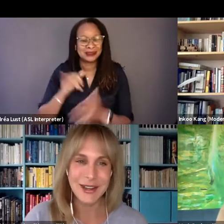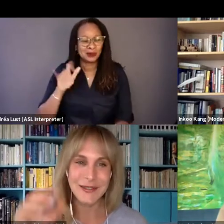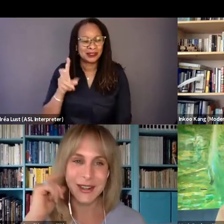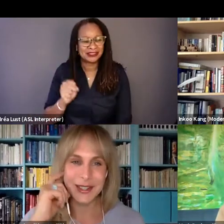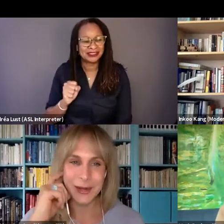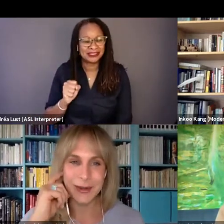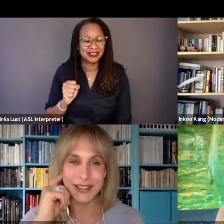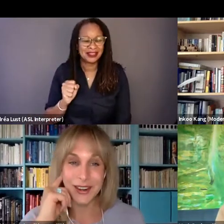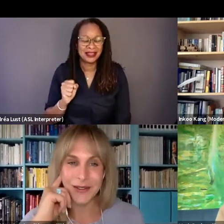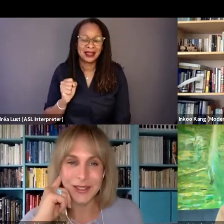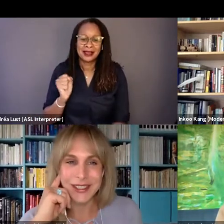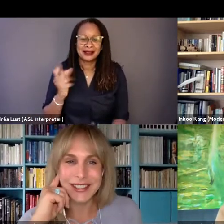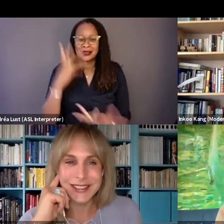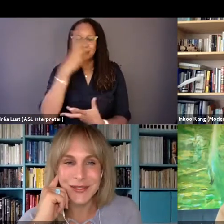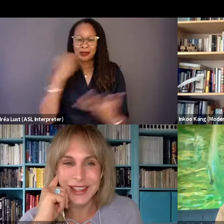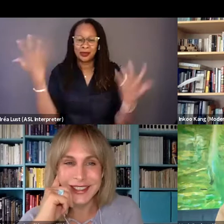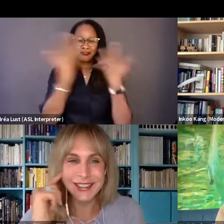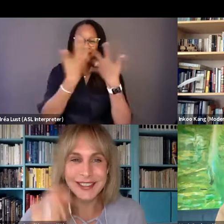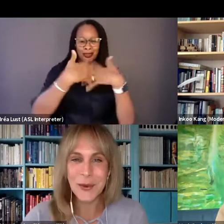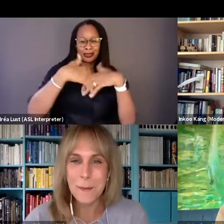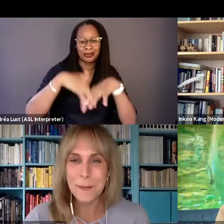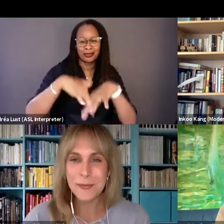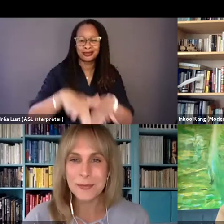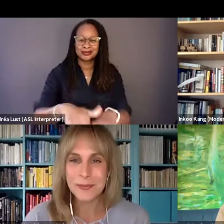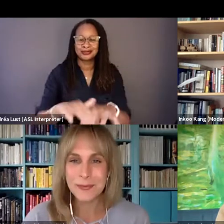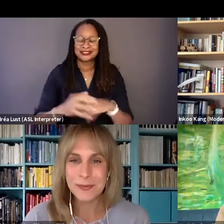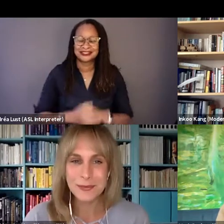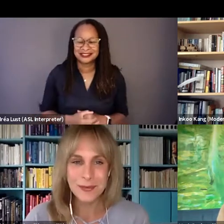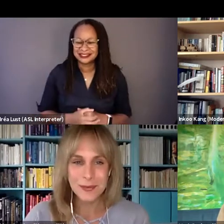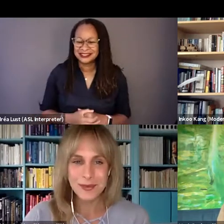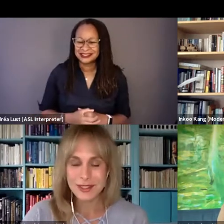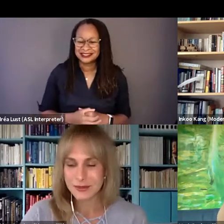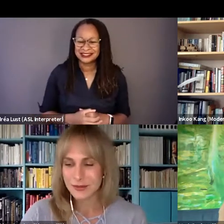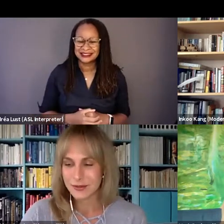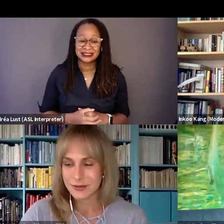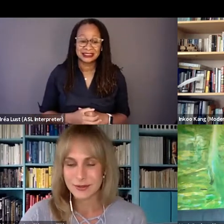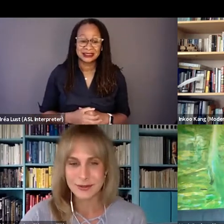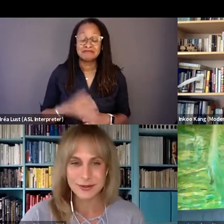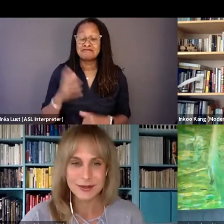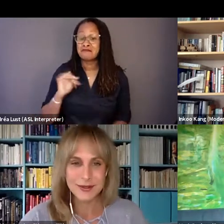kind of serendipitous confluence of things. Yeah, when Nick brought us this project,